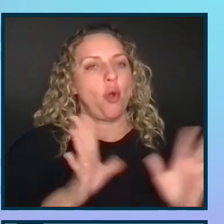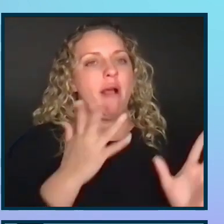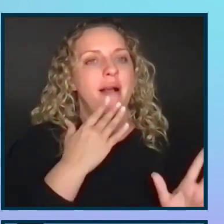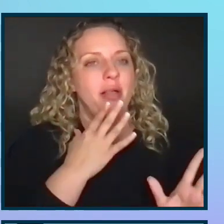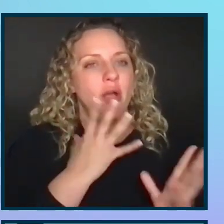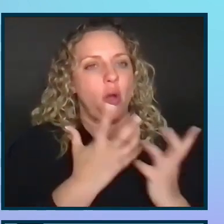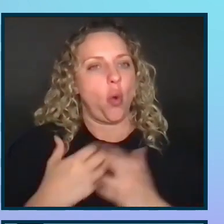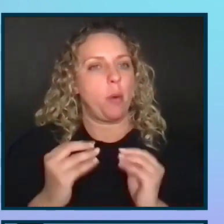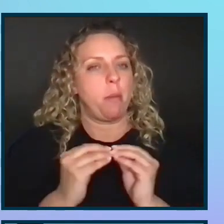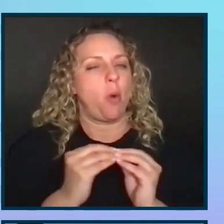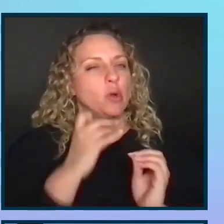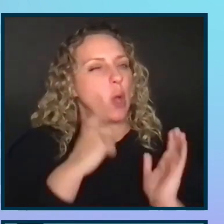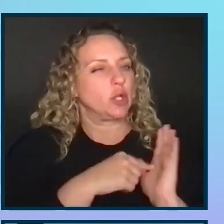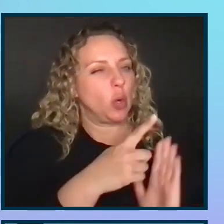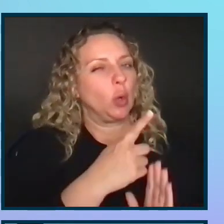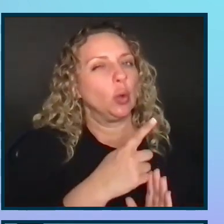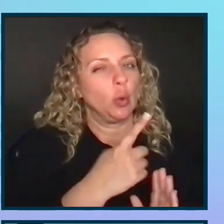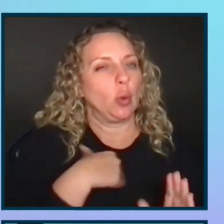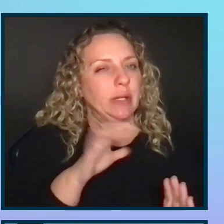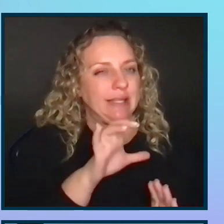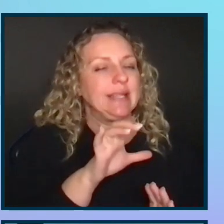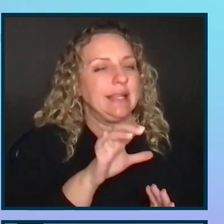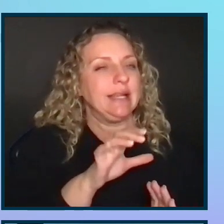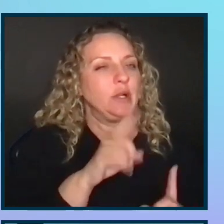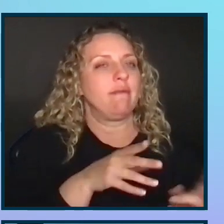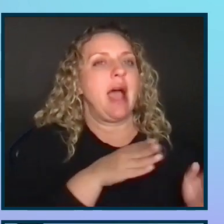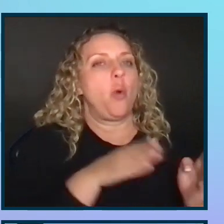So I'll show you some explorations that we did to find ways that made sense to do that.